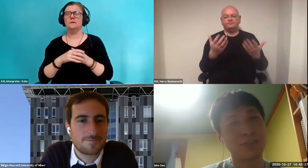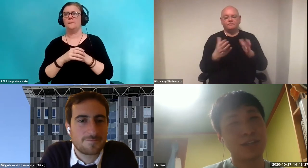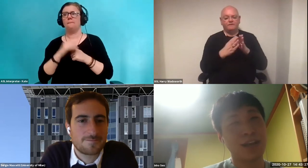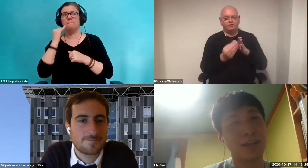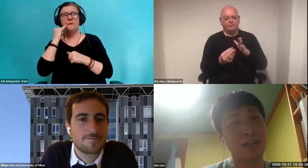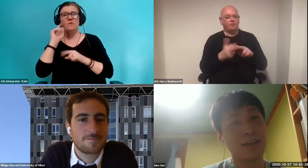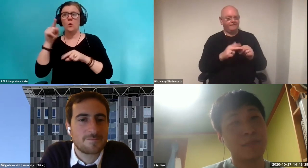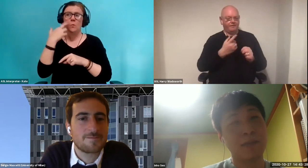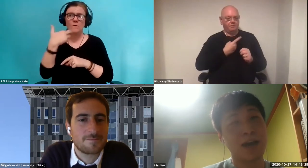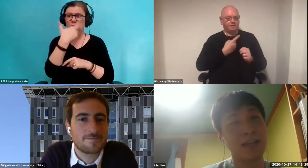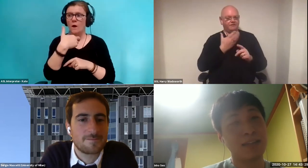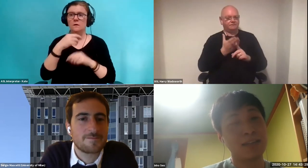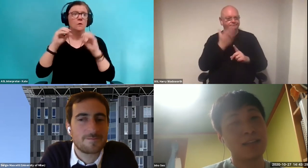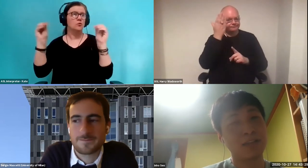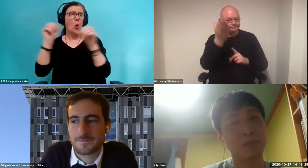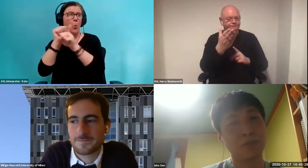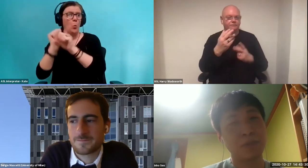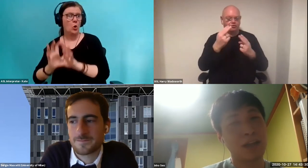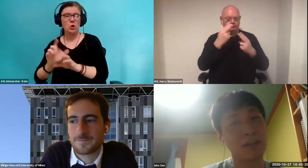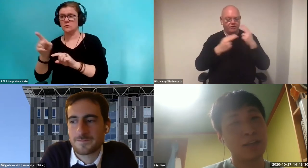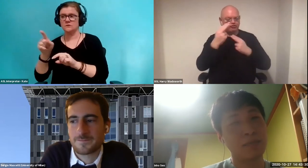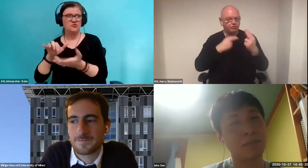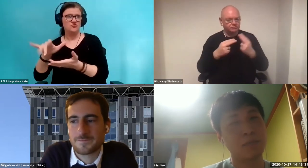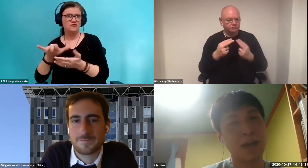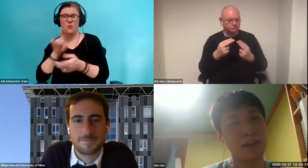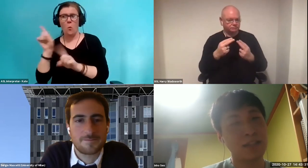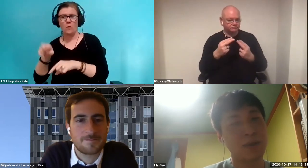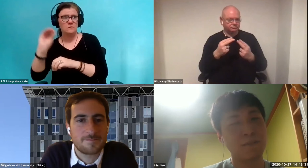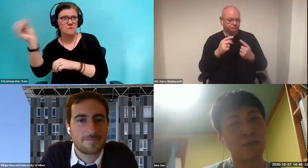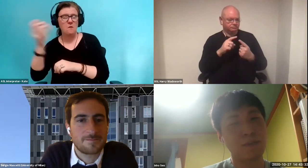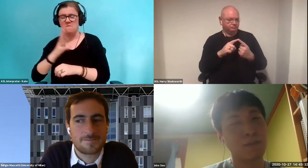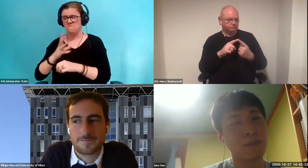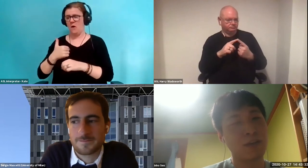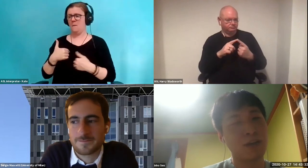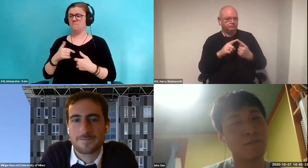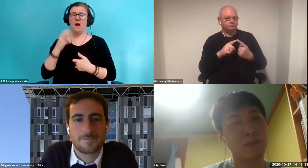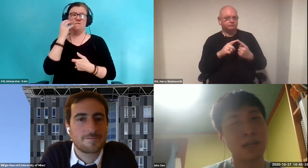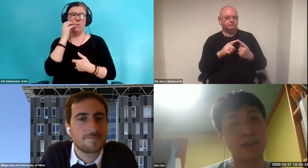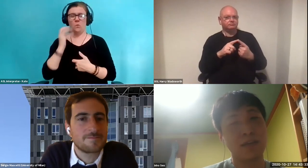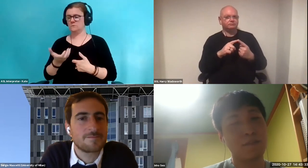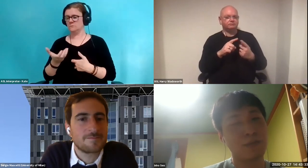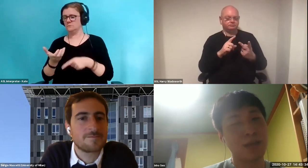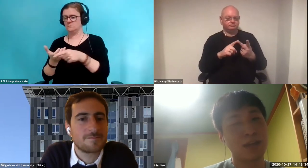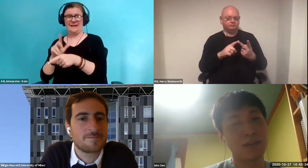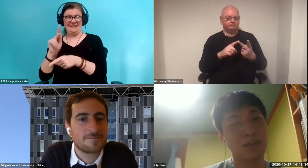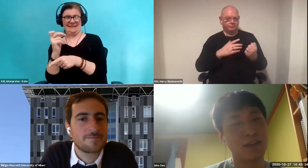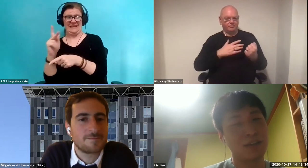and then I and then I like to put I'd like to put my smartphone uh from my from my uh